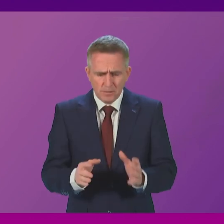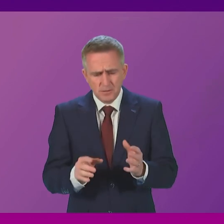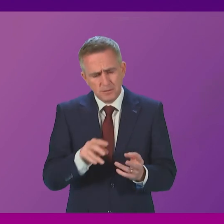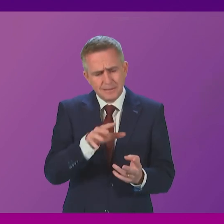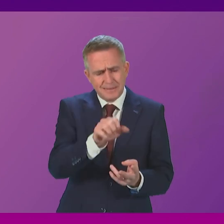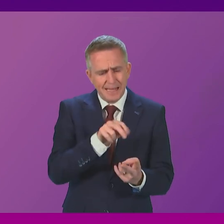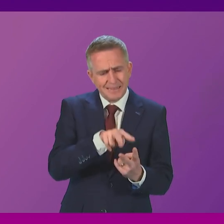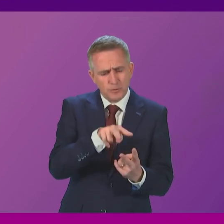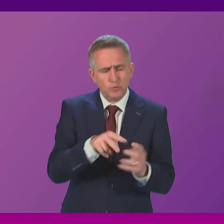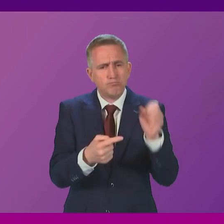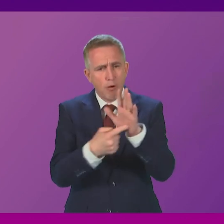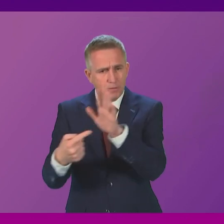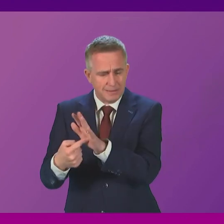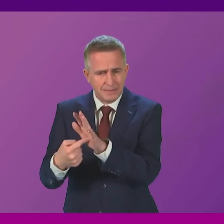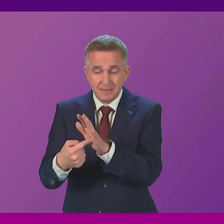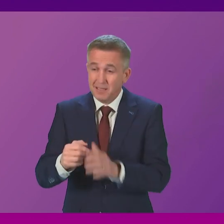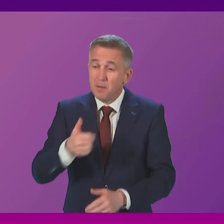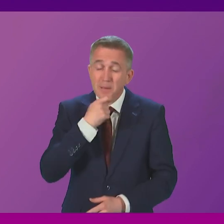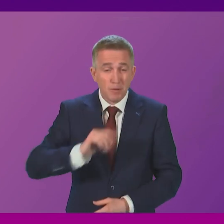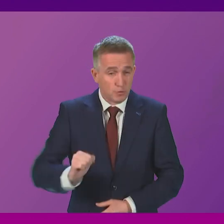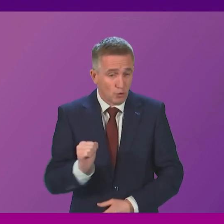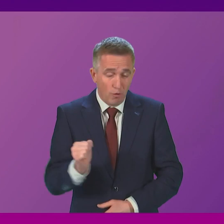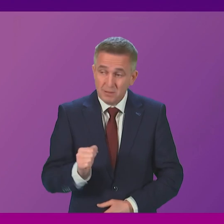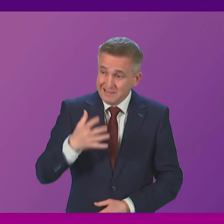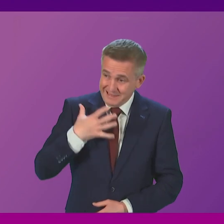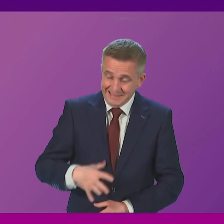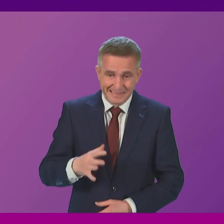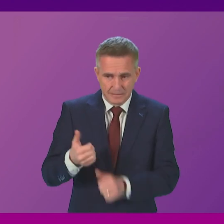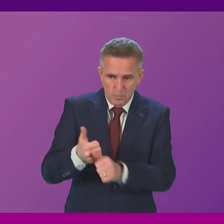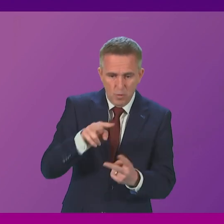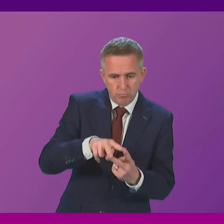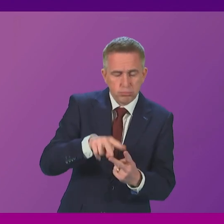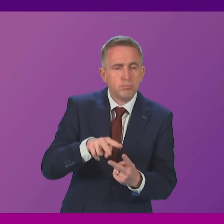The people of Scotland will expect nothing less, and they will not forgive a First Minister